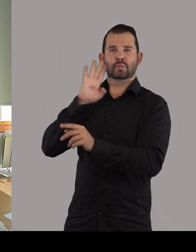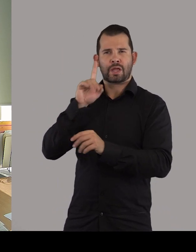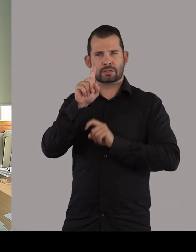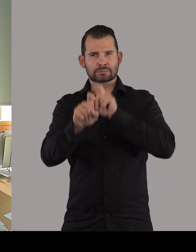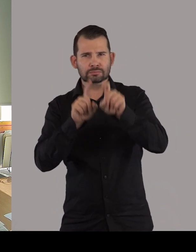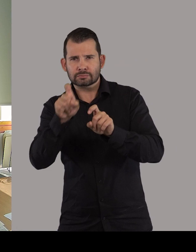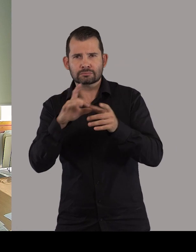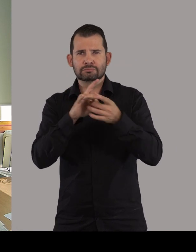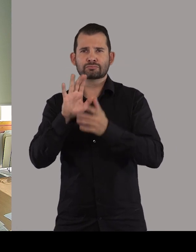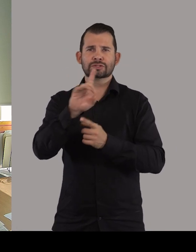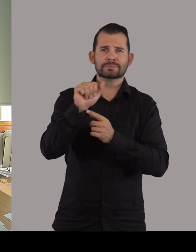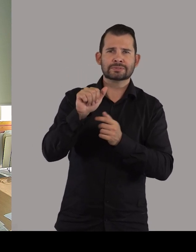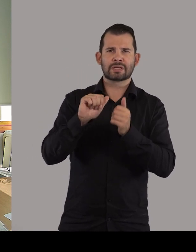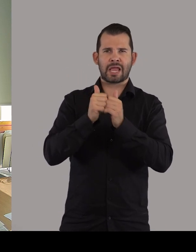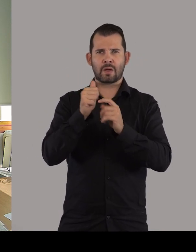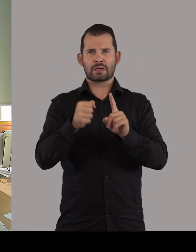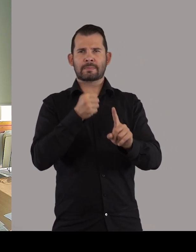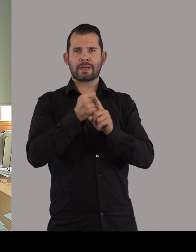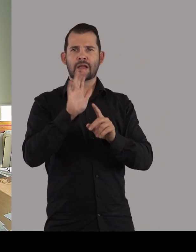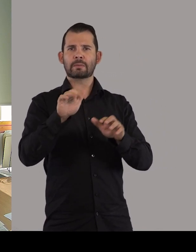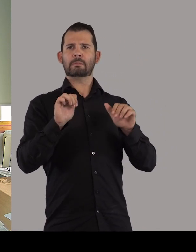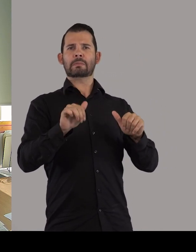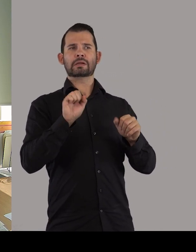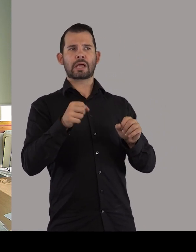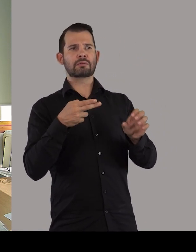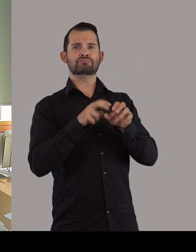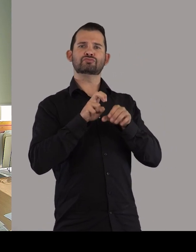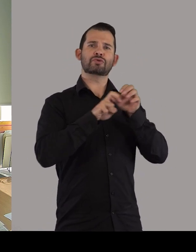you questions about your disability and how it impacts your ability to ride